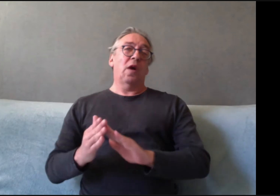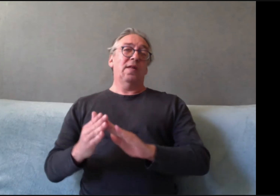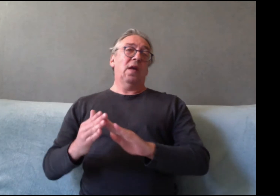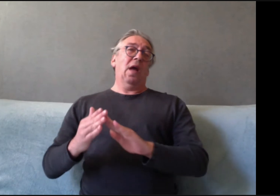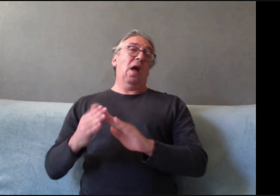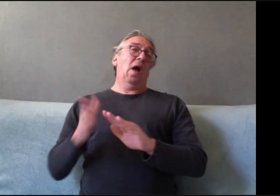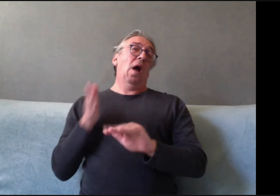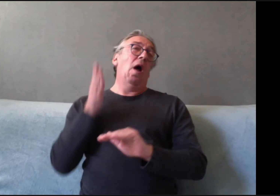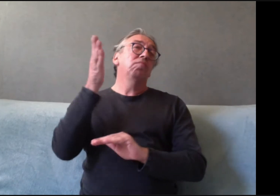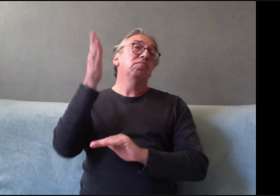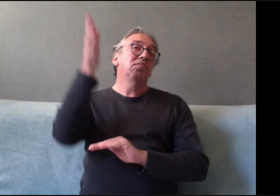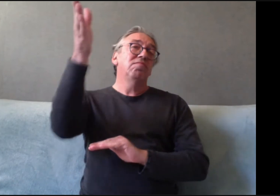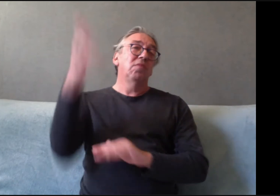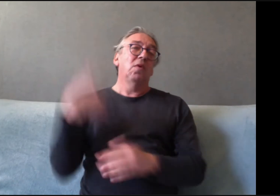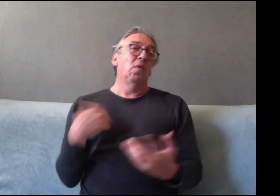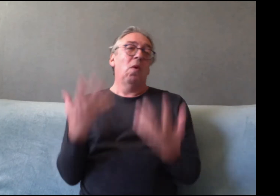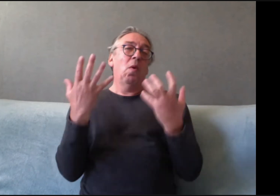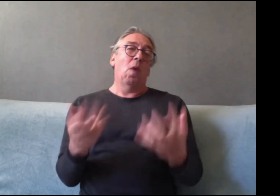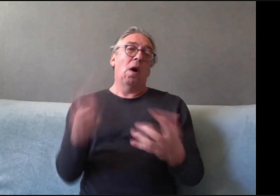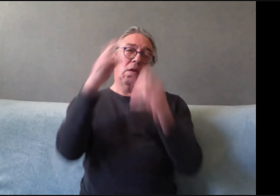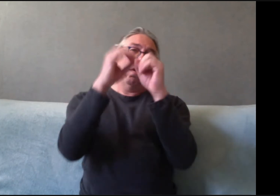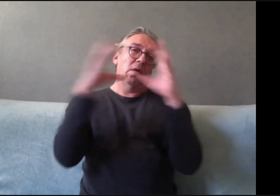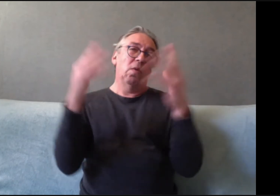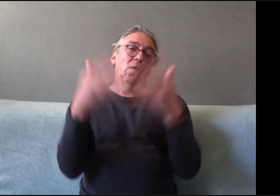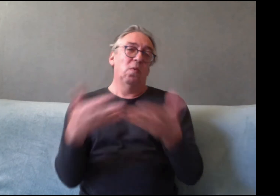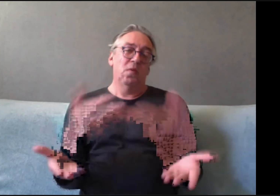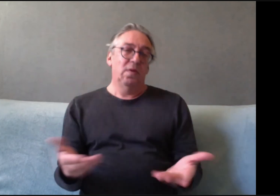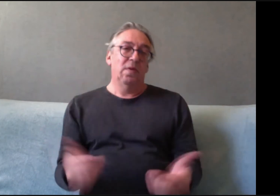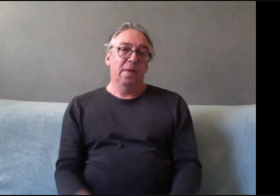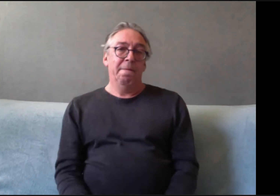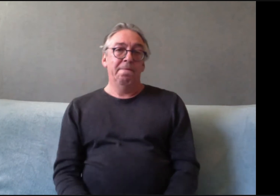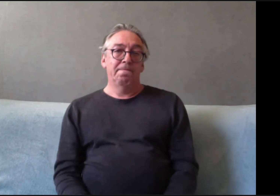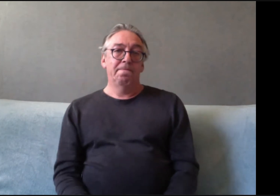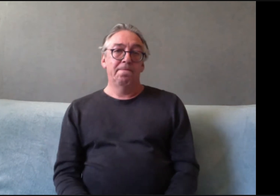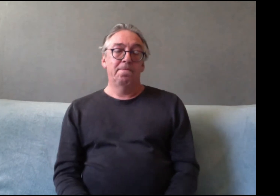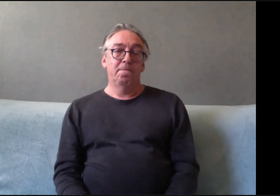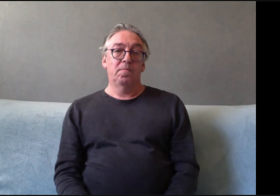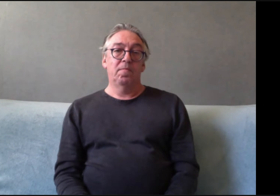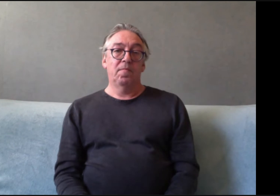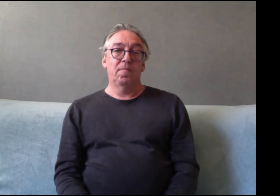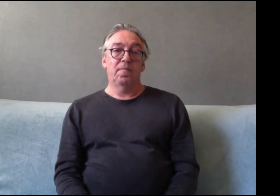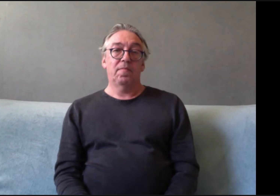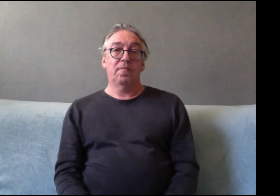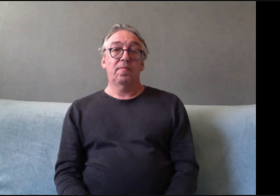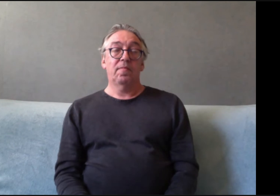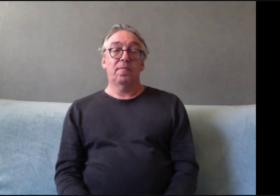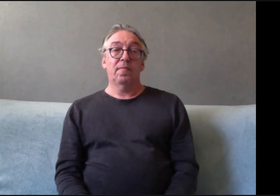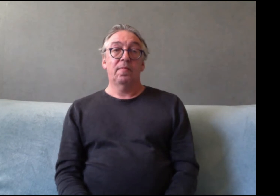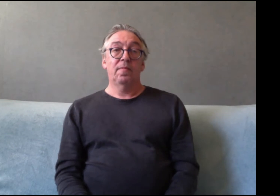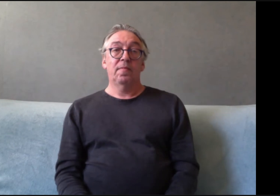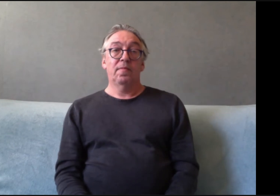taking always into account that persons with disabilities can't be left behind.